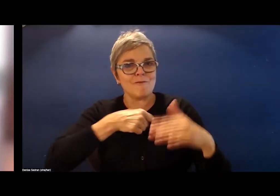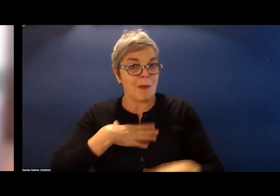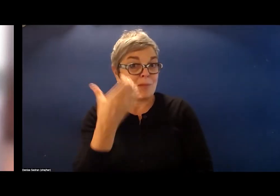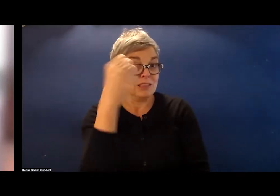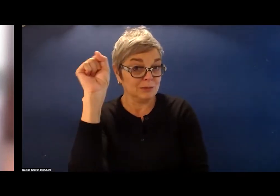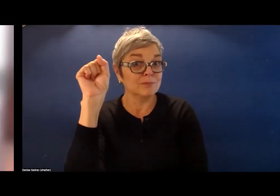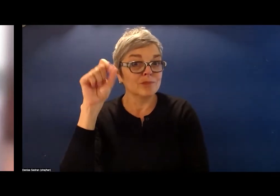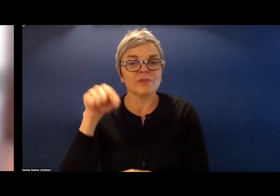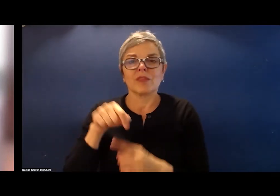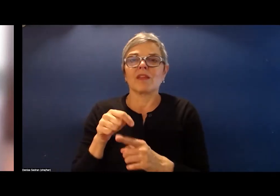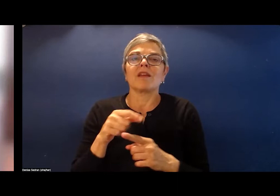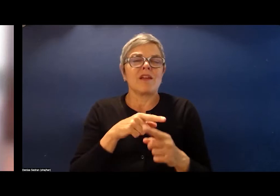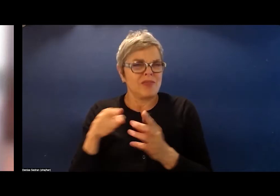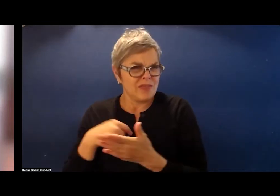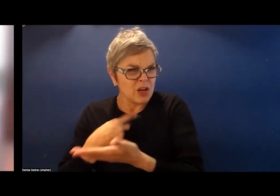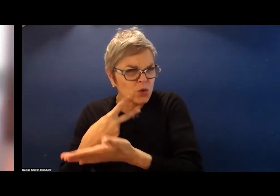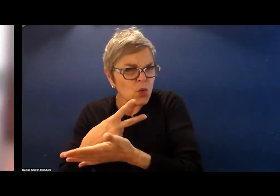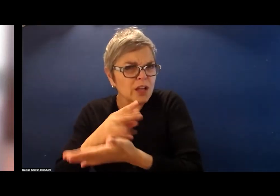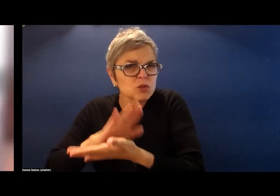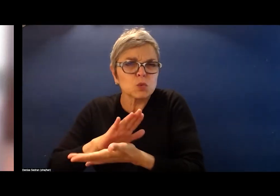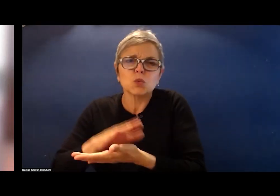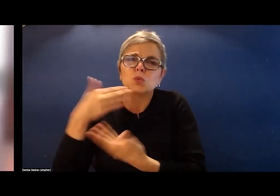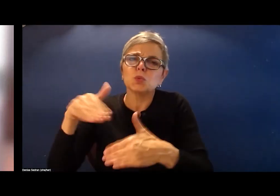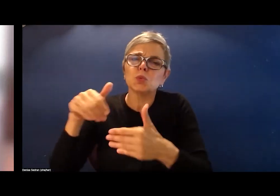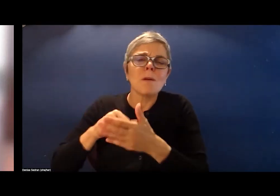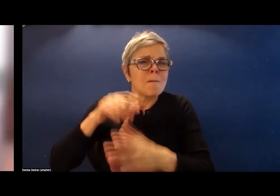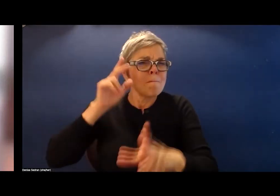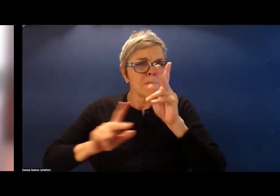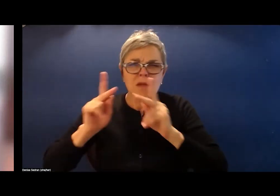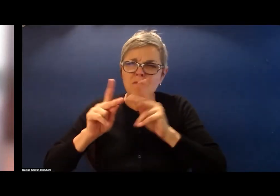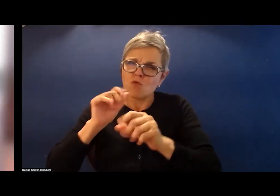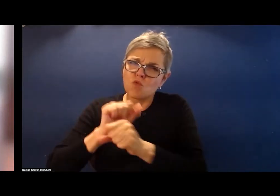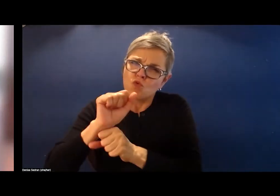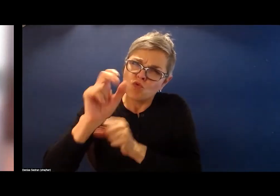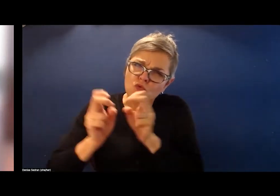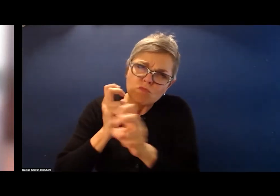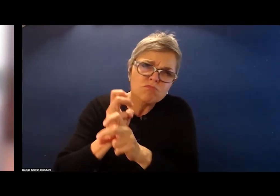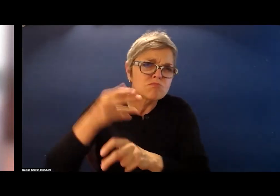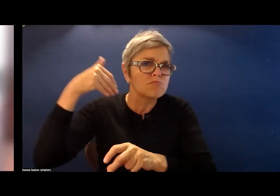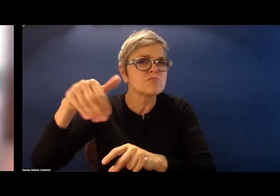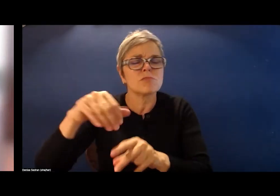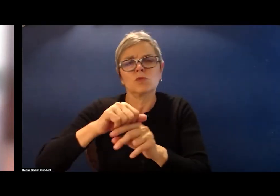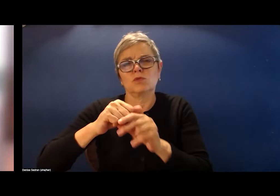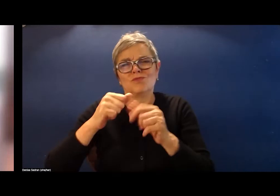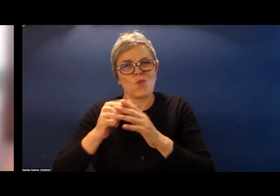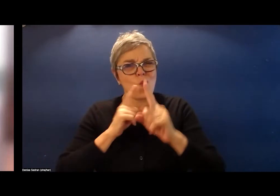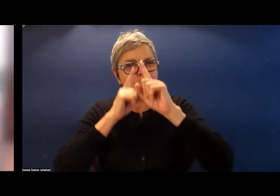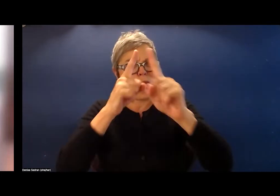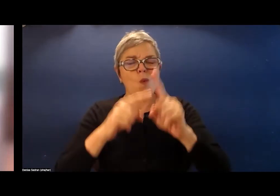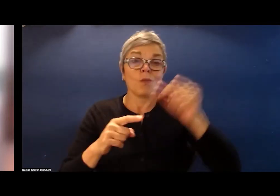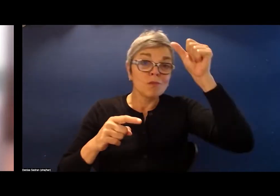working so hard to achieve gender parity in academia